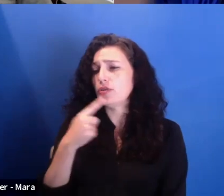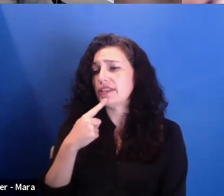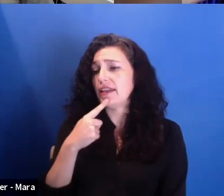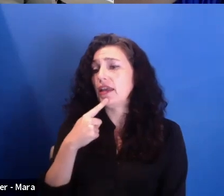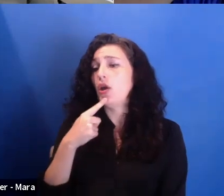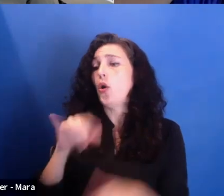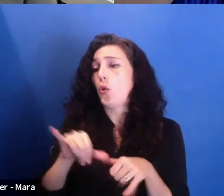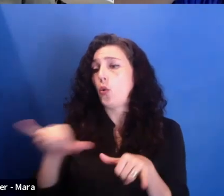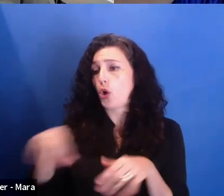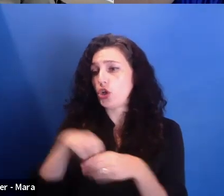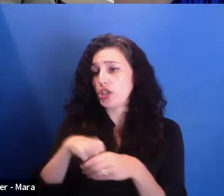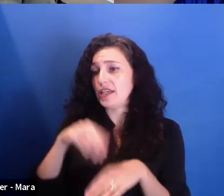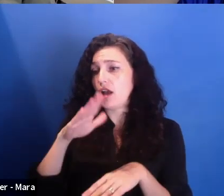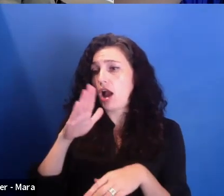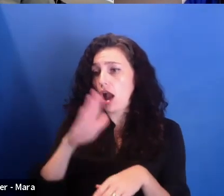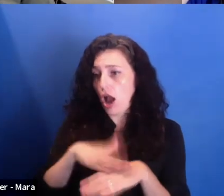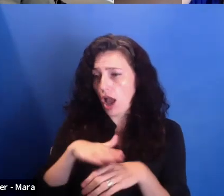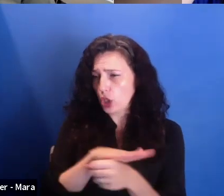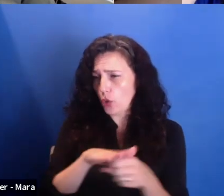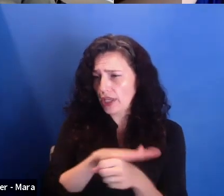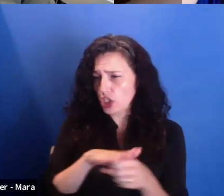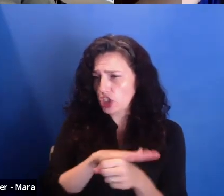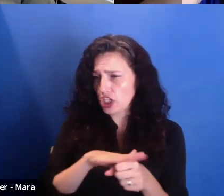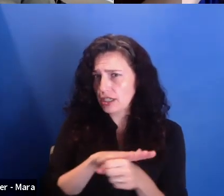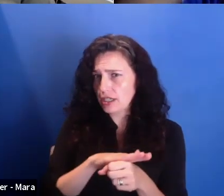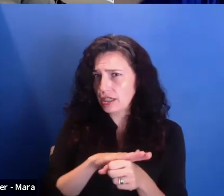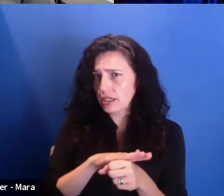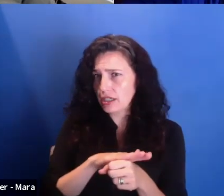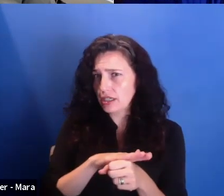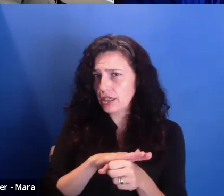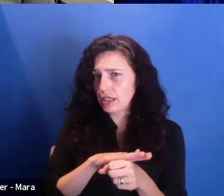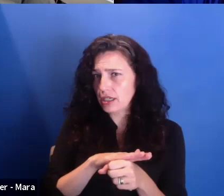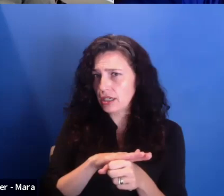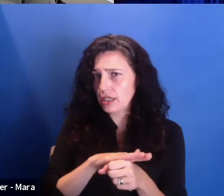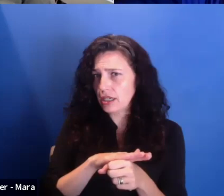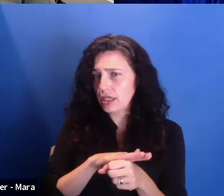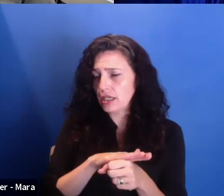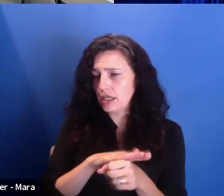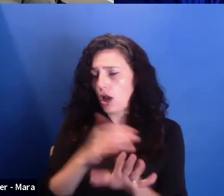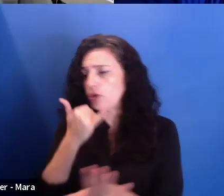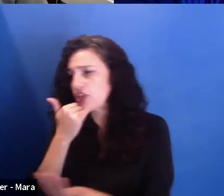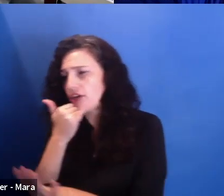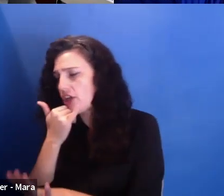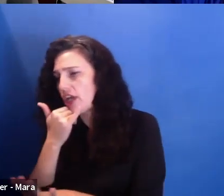prior to returning for work, and I wanna know what that-- Reporting for work, I'm sorry, I misstated it. Okay, yeah, so right.